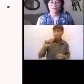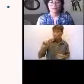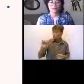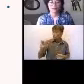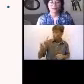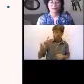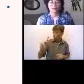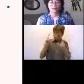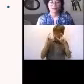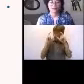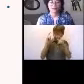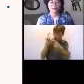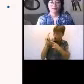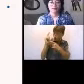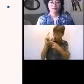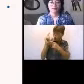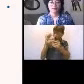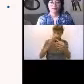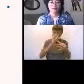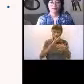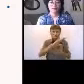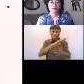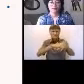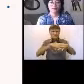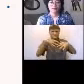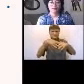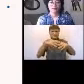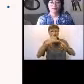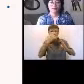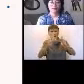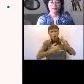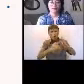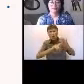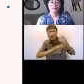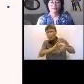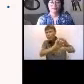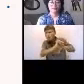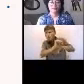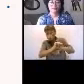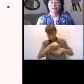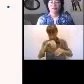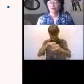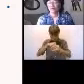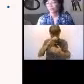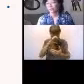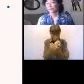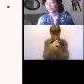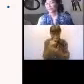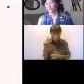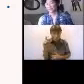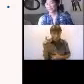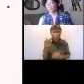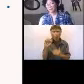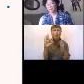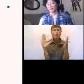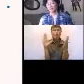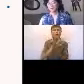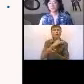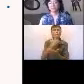person doing the work that you do are in the picture, are you know, and it doesn't mean